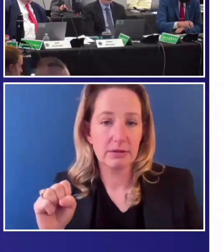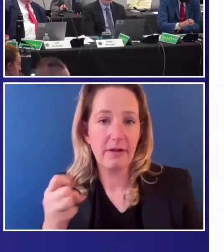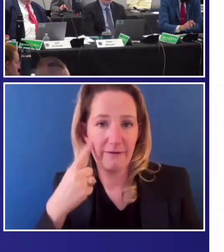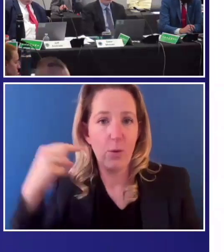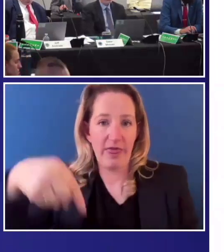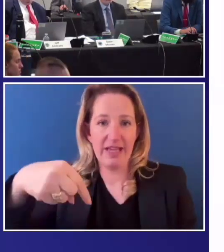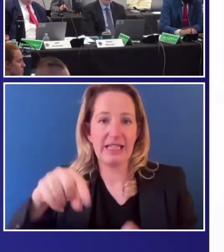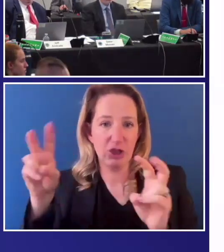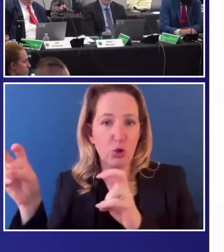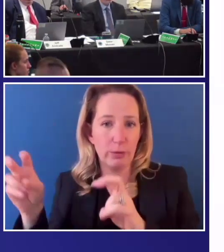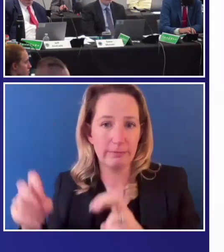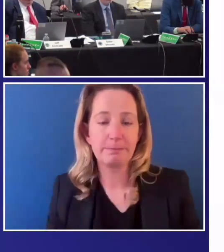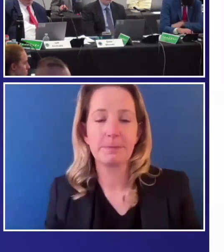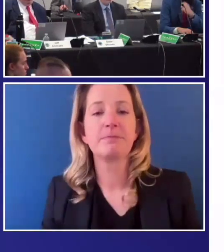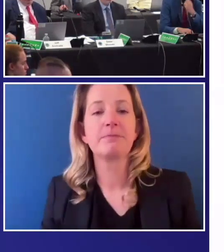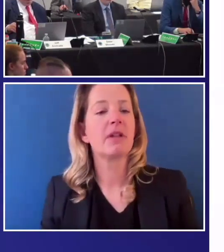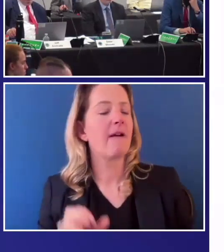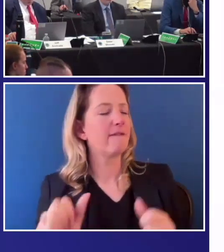Thank you. Back to you. Follow up, if I may. So,